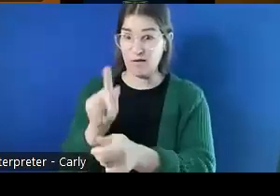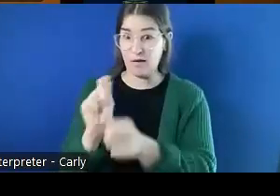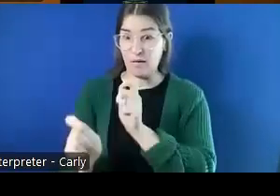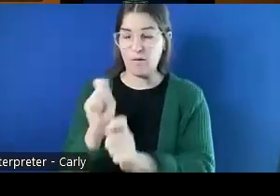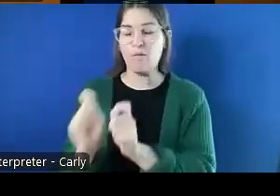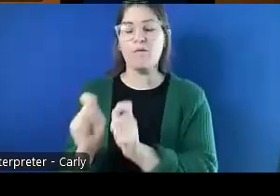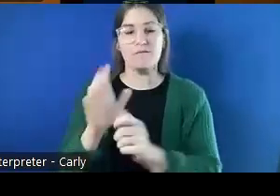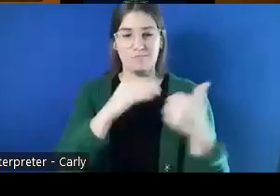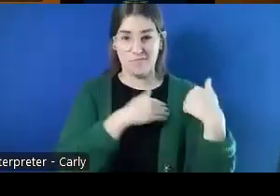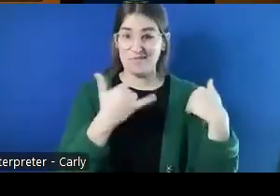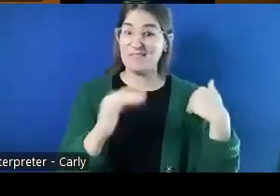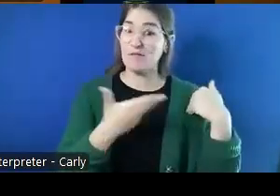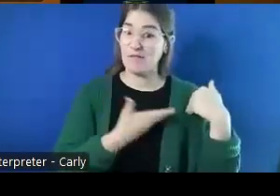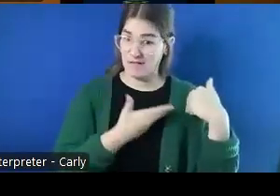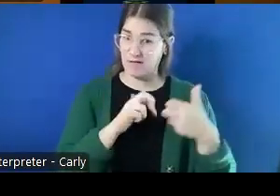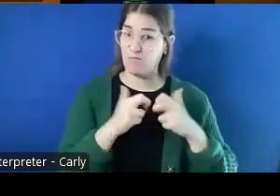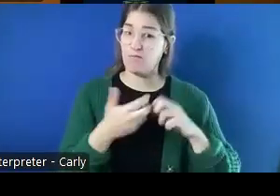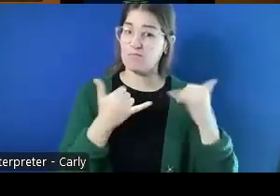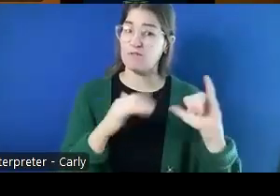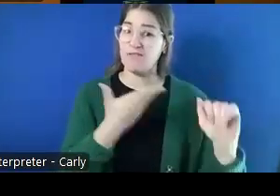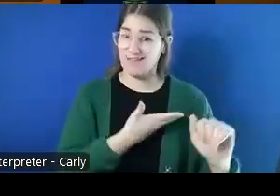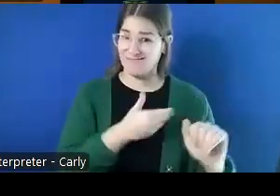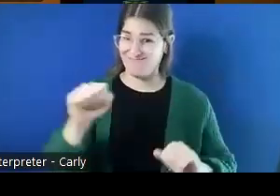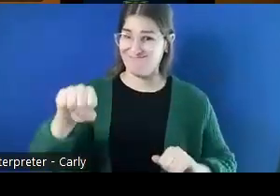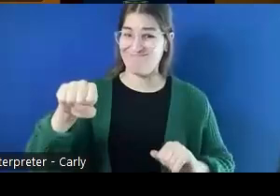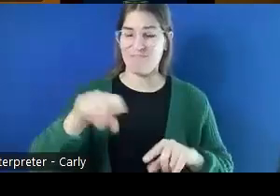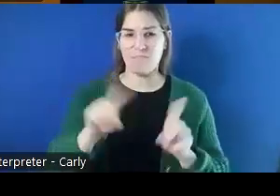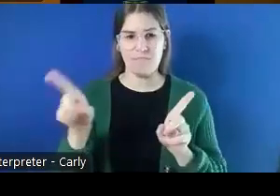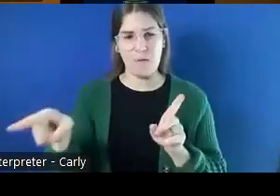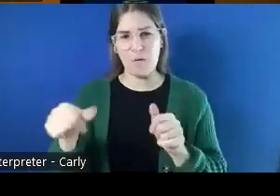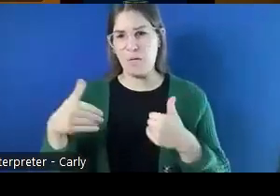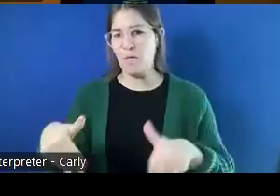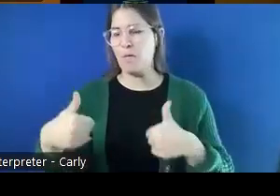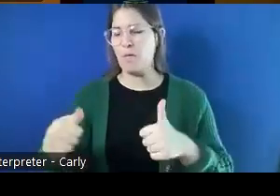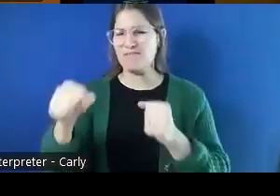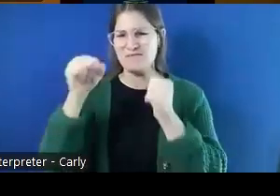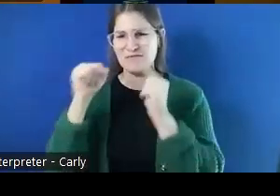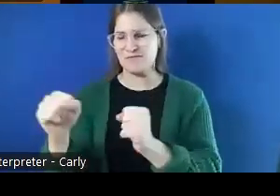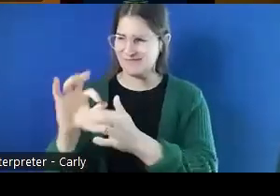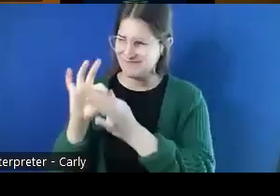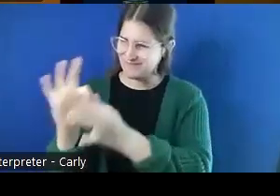reframing it a bit in a way that the diad has a lot of strength to help them Foster connection